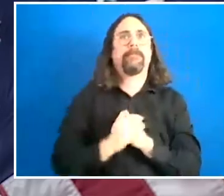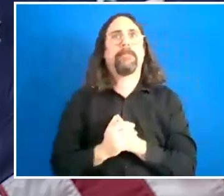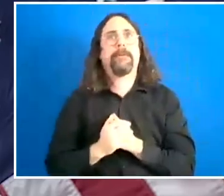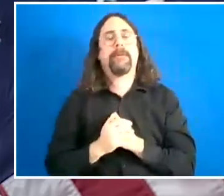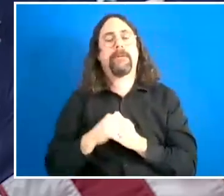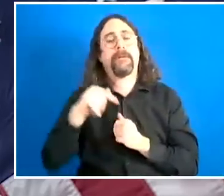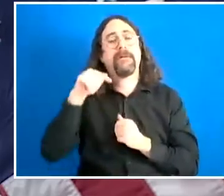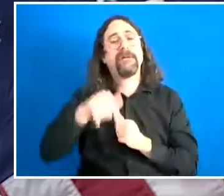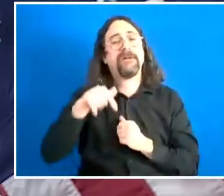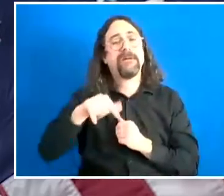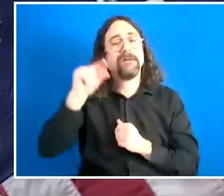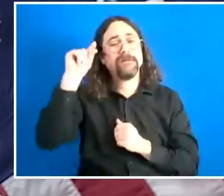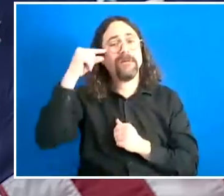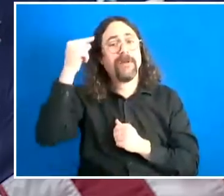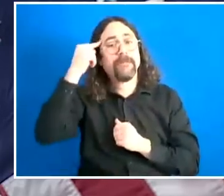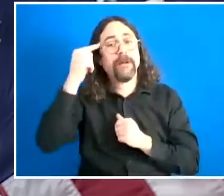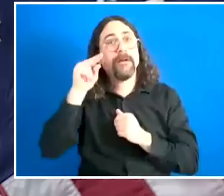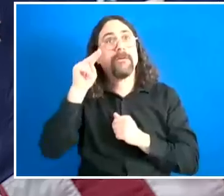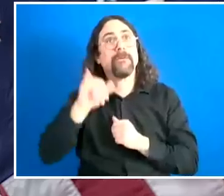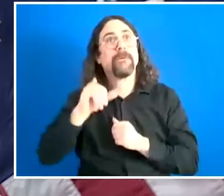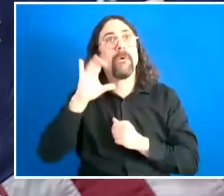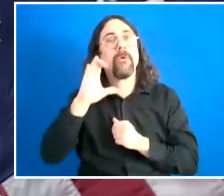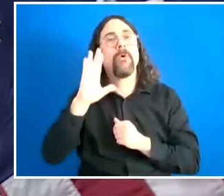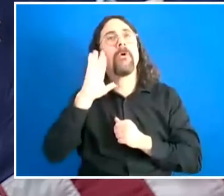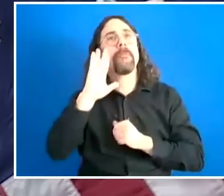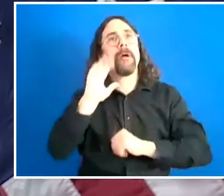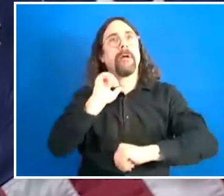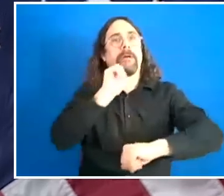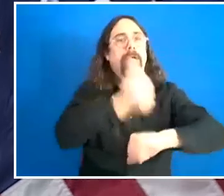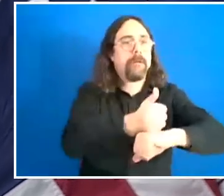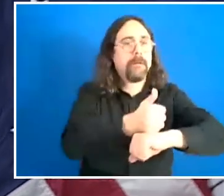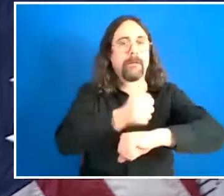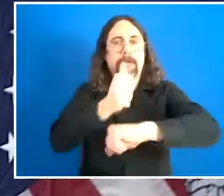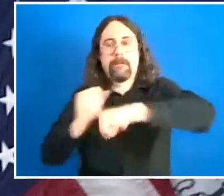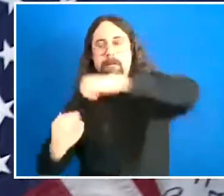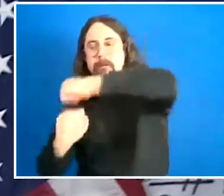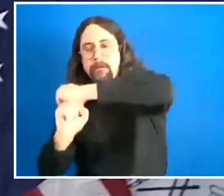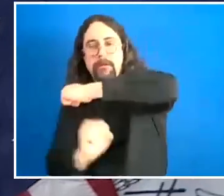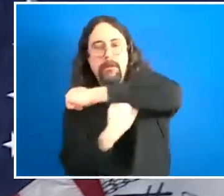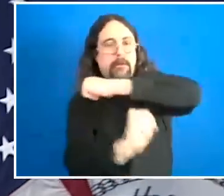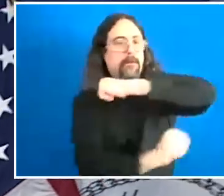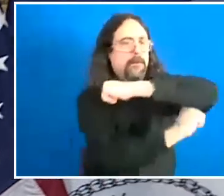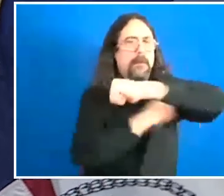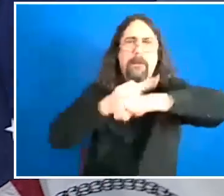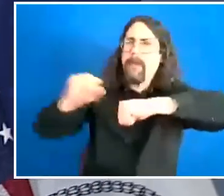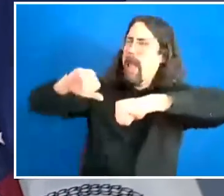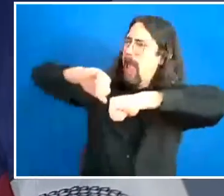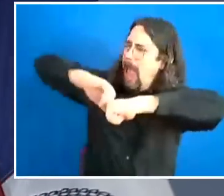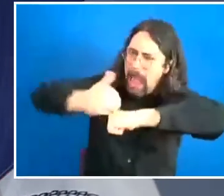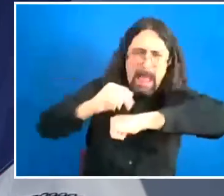WILL HAPPEN IN NEW YORK CITY. AND YOU WILL BE A PART OF IT AND YOU WILL BE THE ARCHITECTS OF IT IN THE MONTHSO T COME. THANK YOU, EVERYBODY.